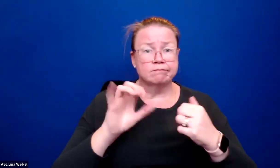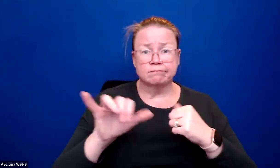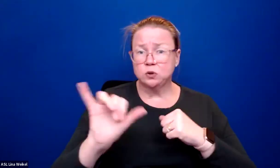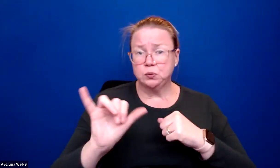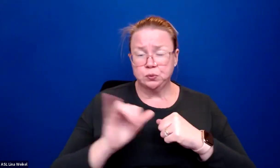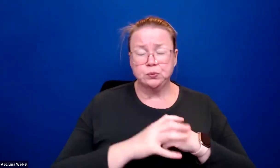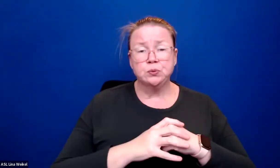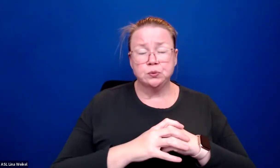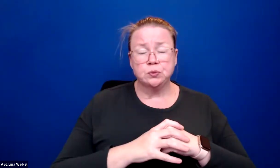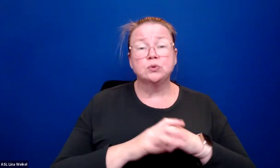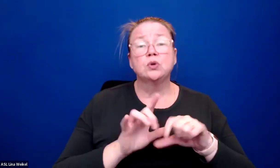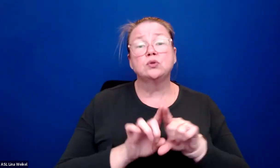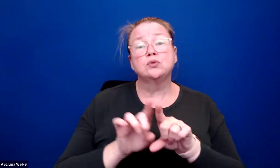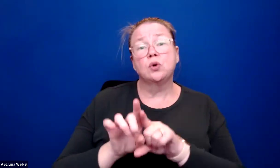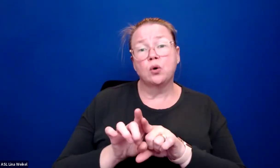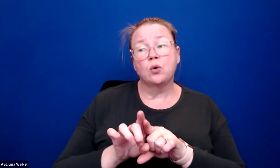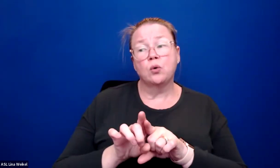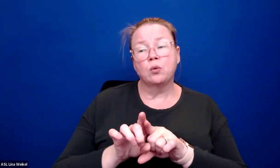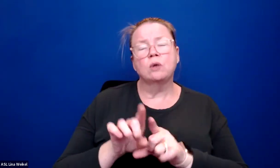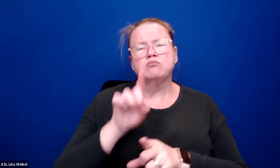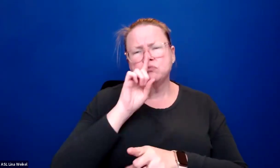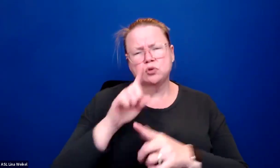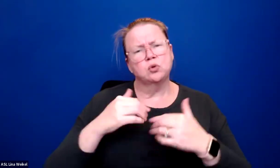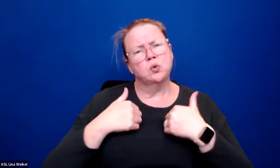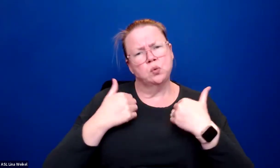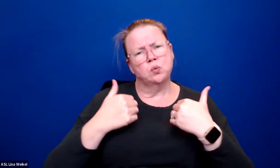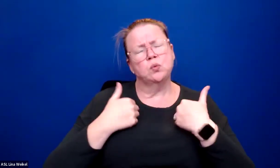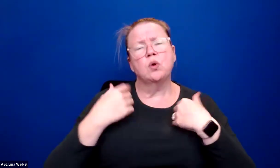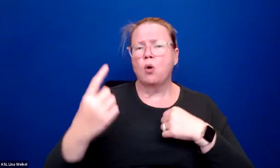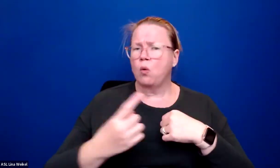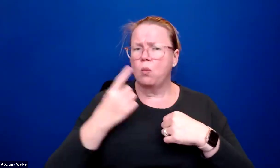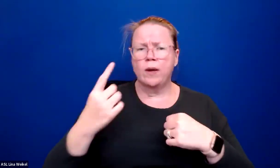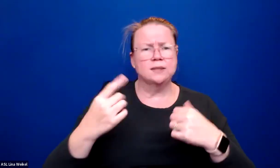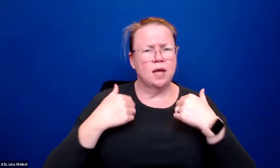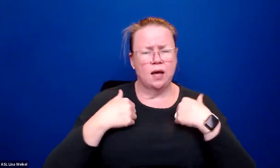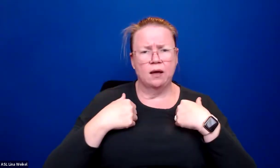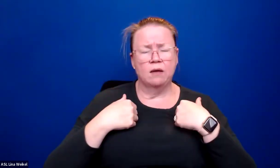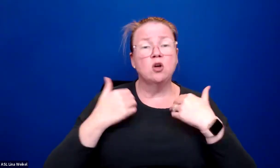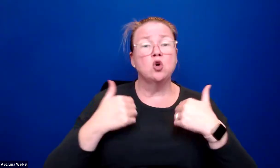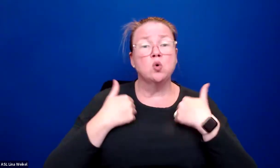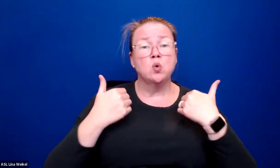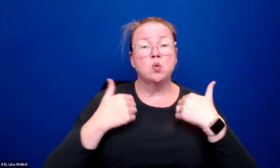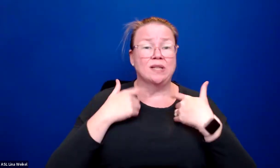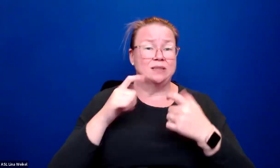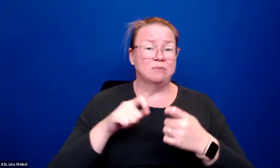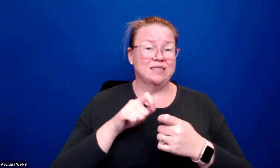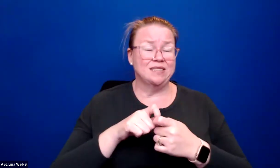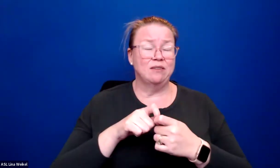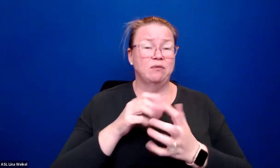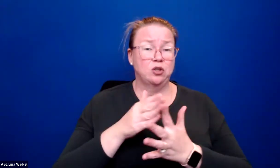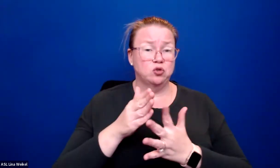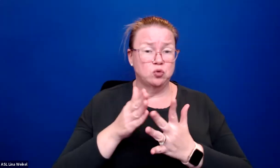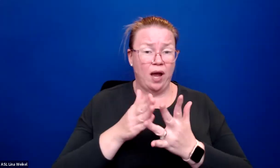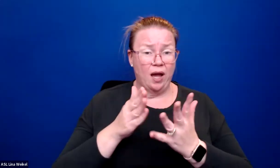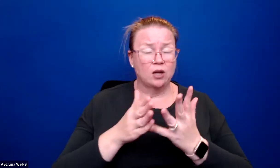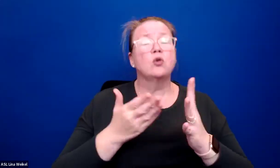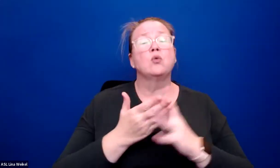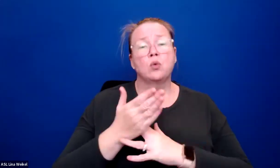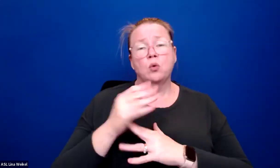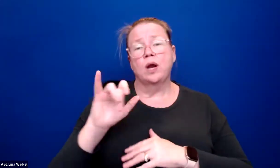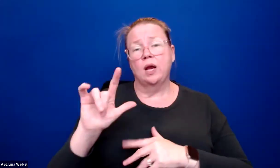Elissa w/ APRIL: as will, you know. I'm sure. The youth we always have youth specific tracks throughout the April conference